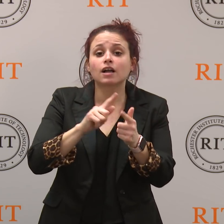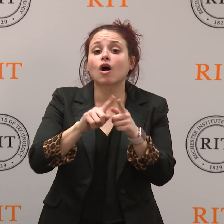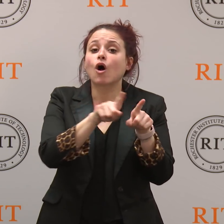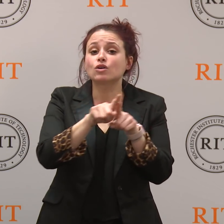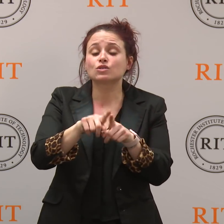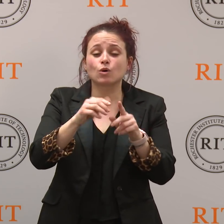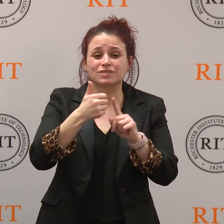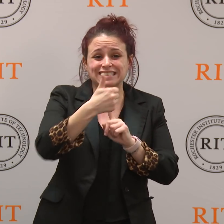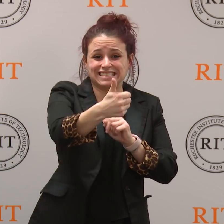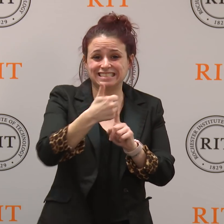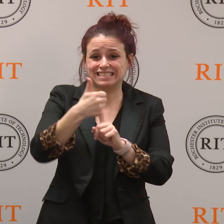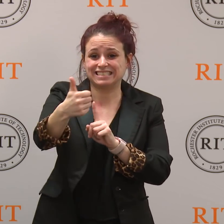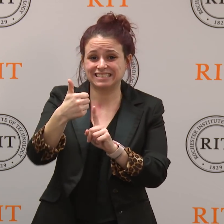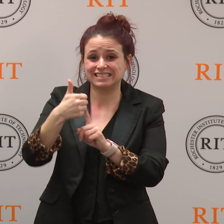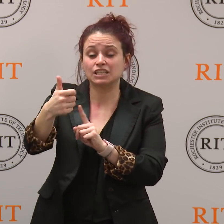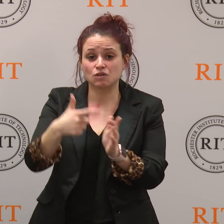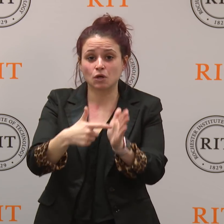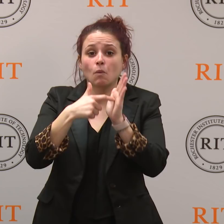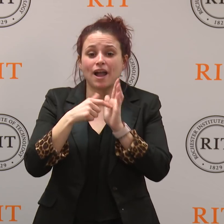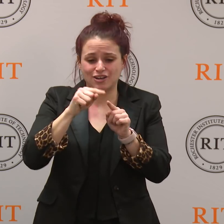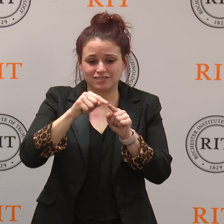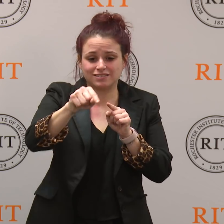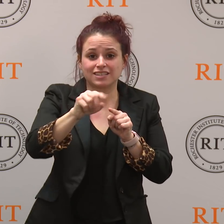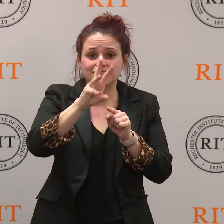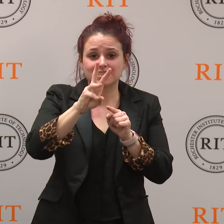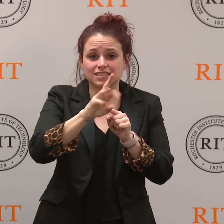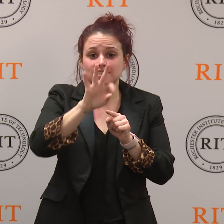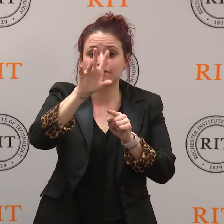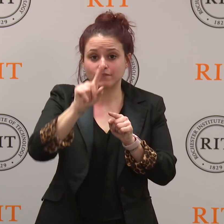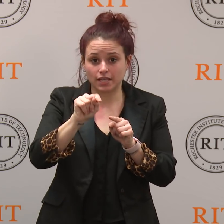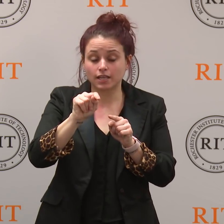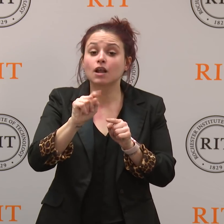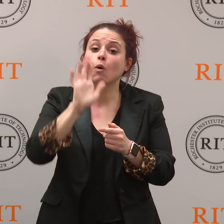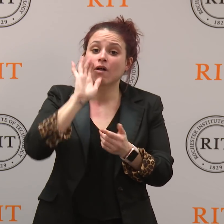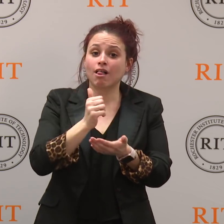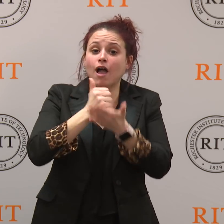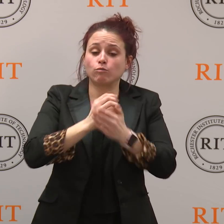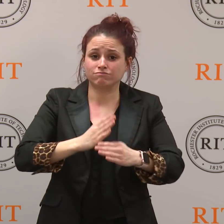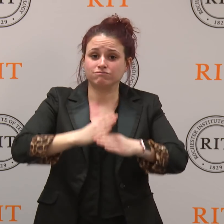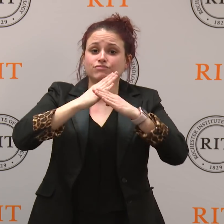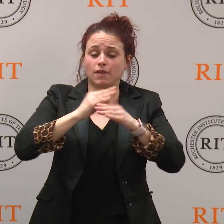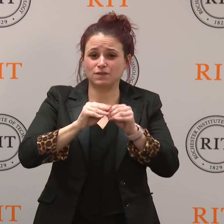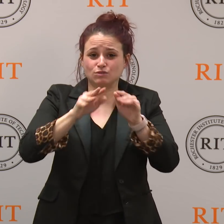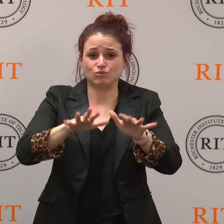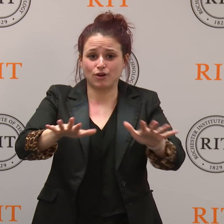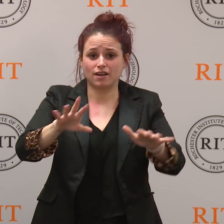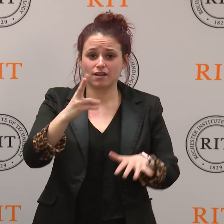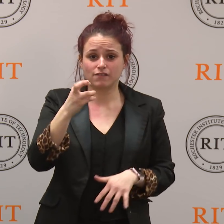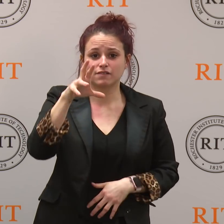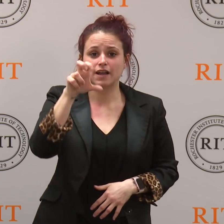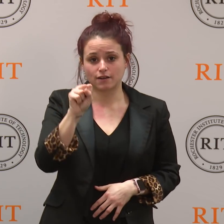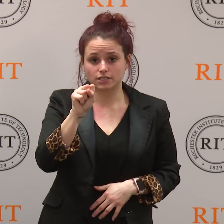others — is imperative to containing the spread of the virus, protecting the most vulnerable